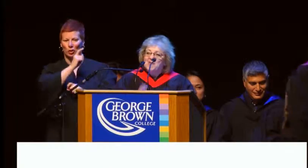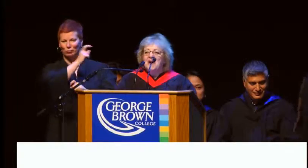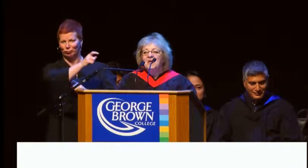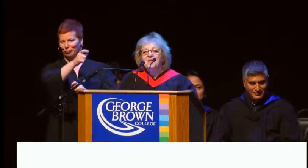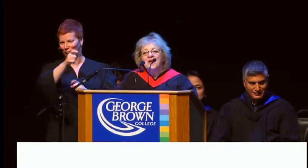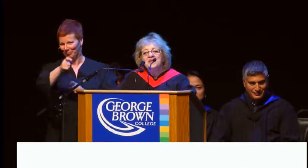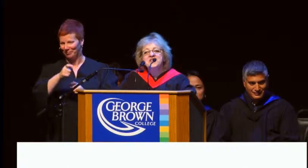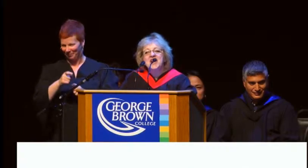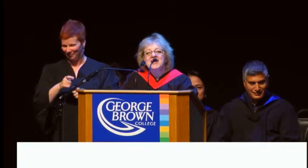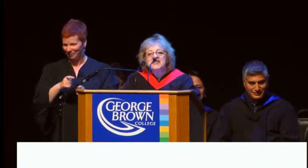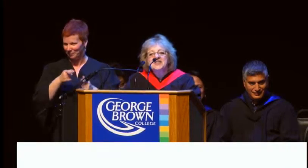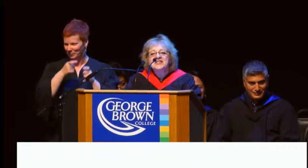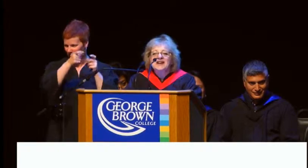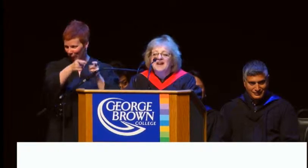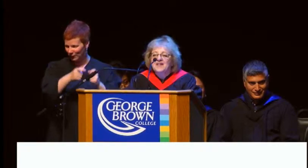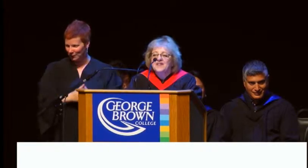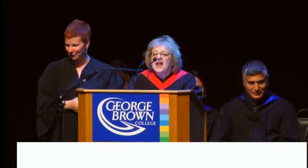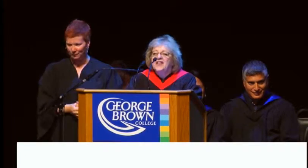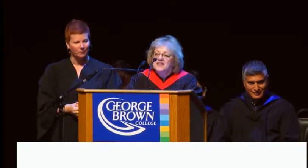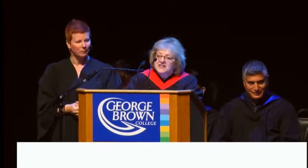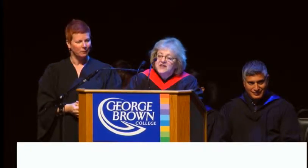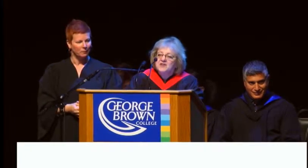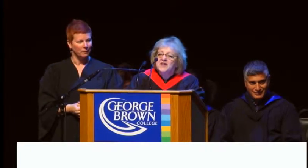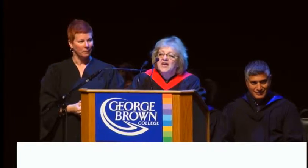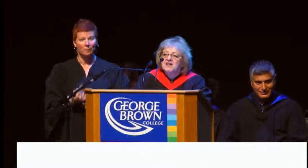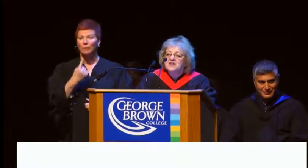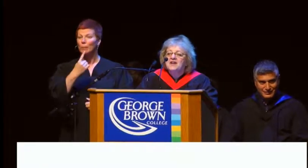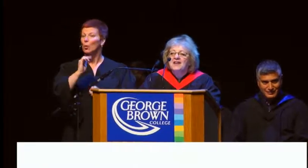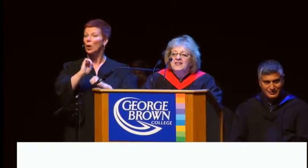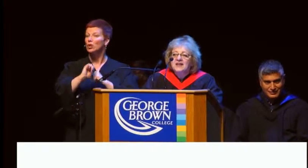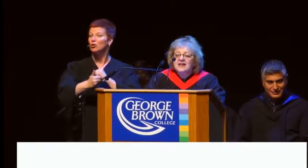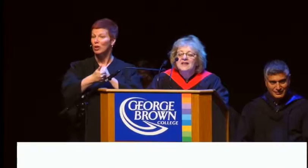WELL ONE OF THE CHALLENGES OF THIS CONVOCATION I THINK IS